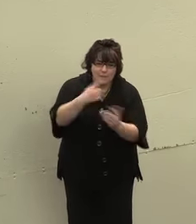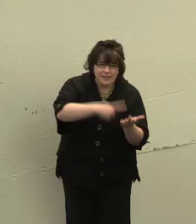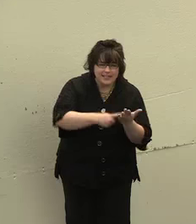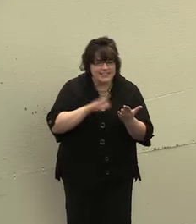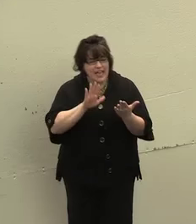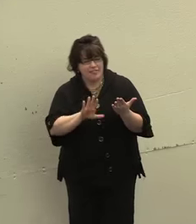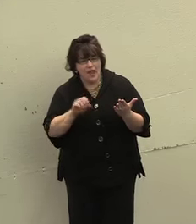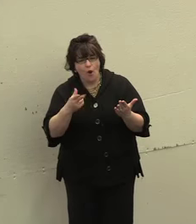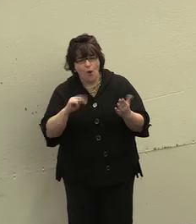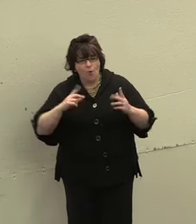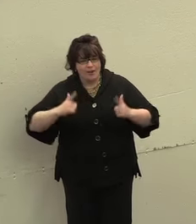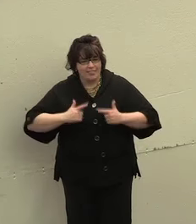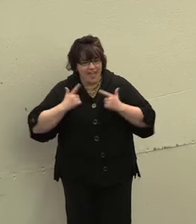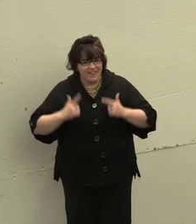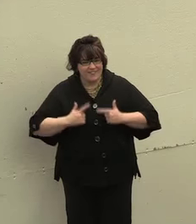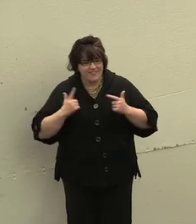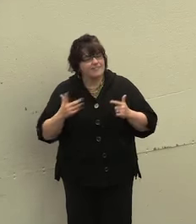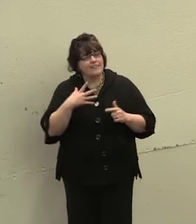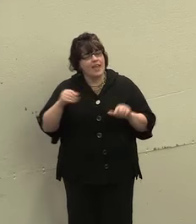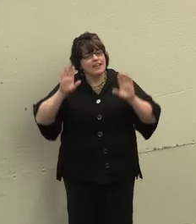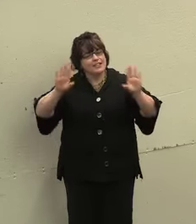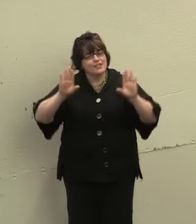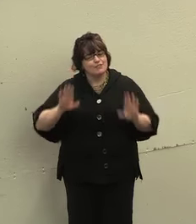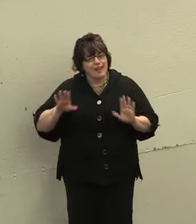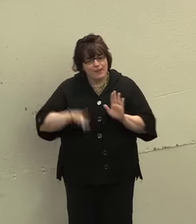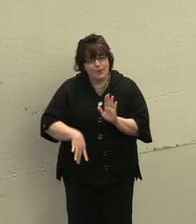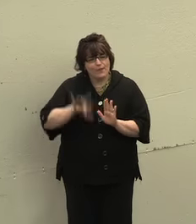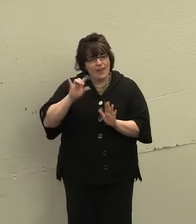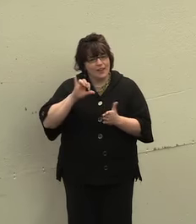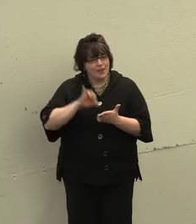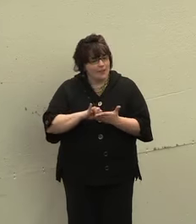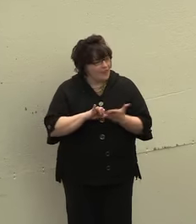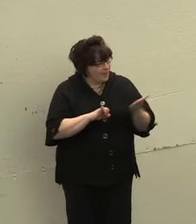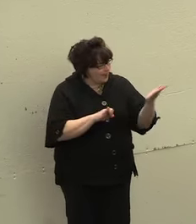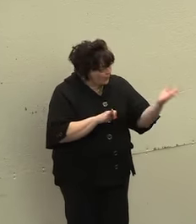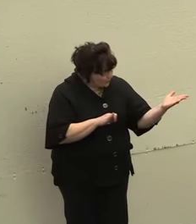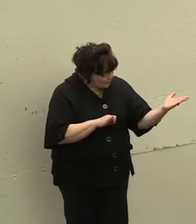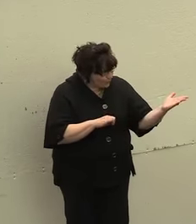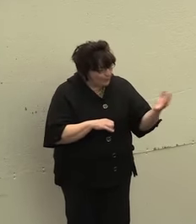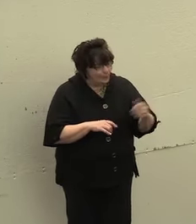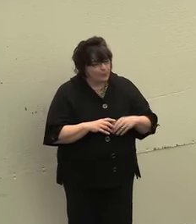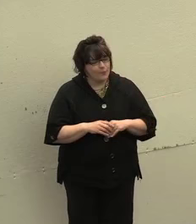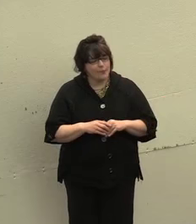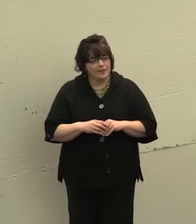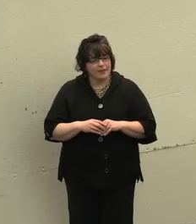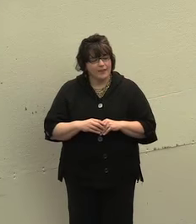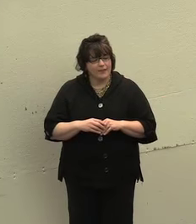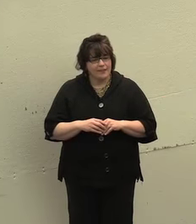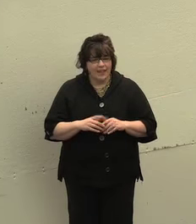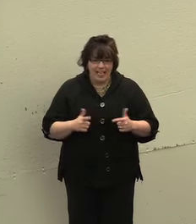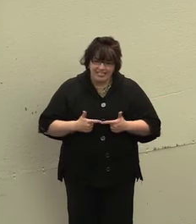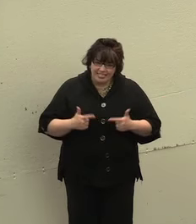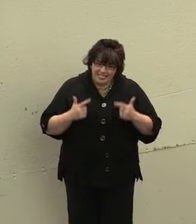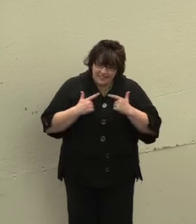It's great to also find out that you are living within a kind of situation,